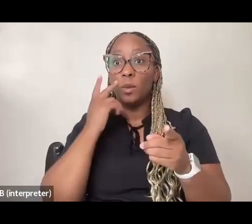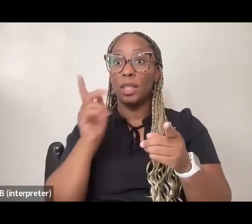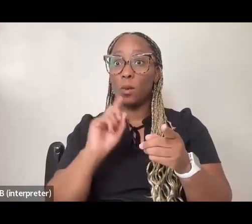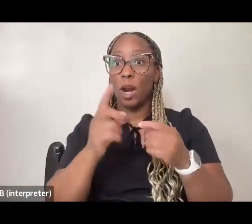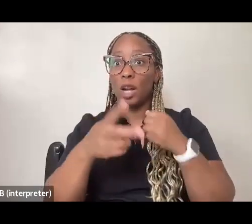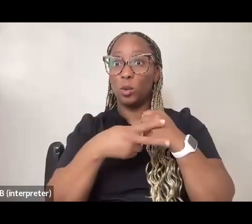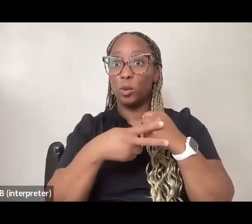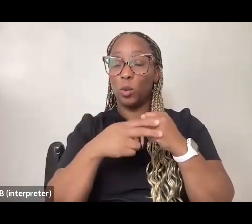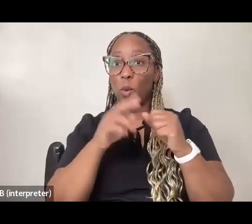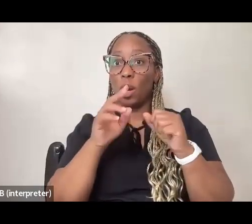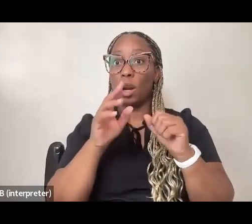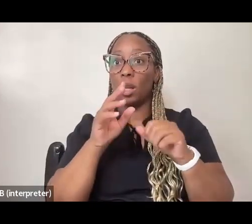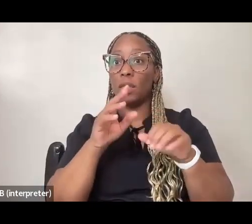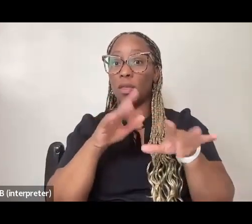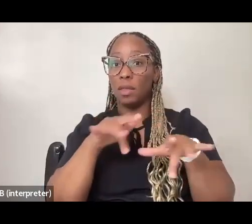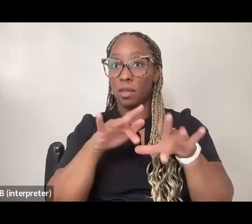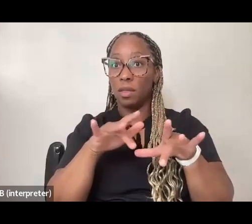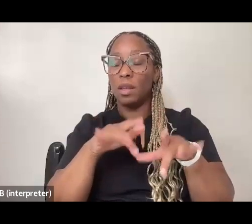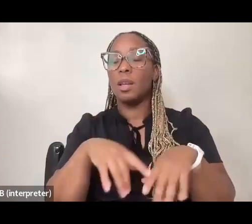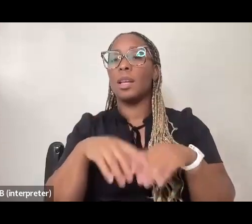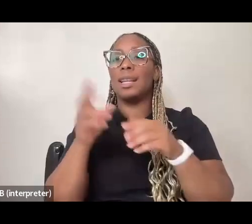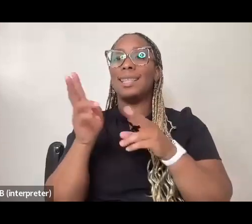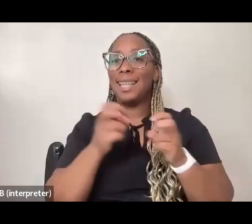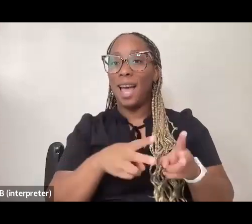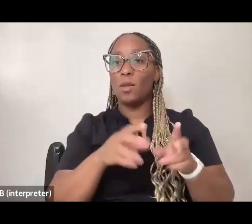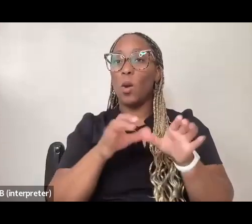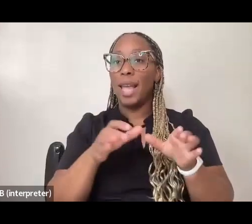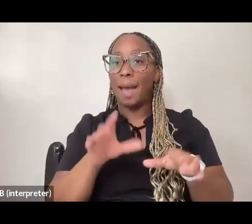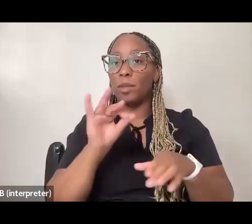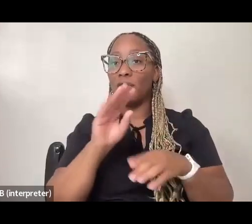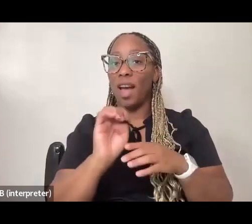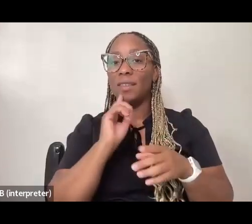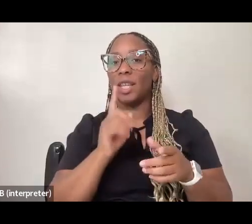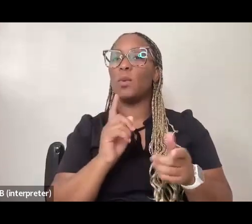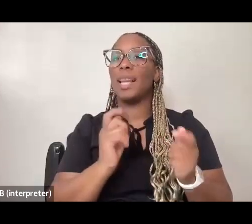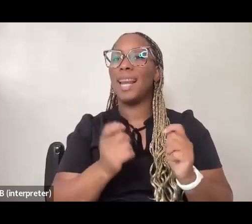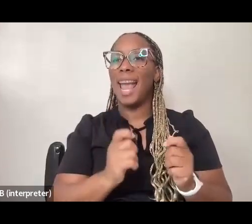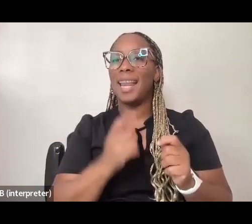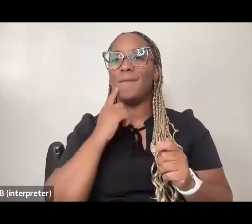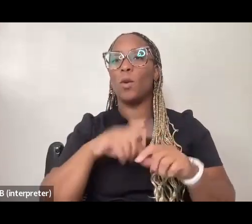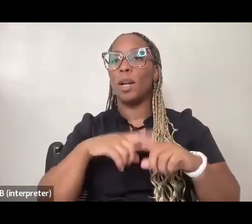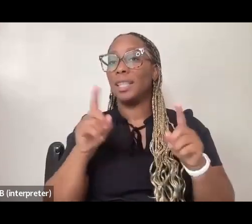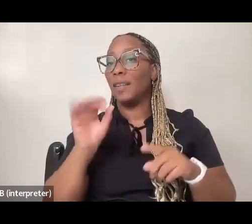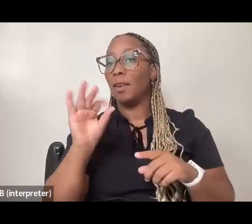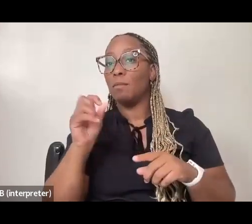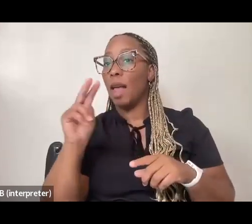look into a recording to download the caption file to edit it different platforms or edit captions directly within